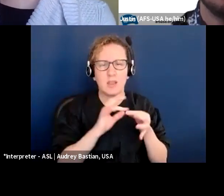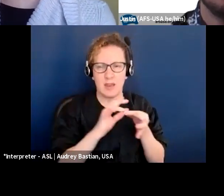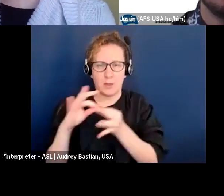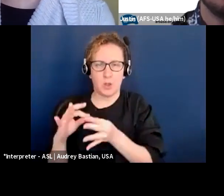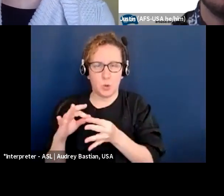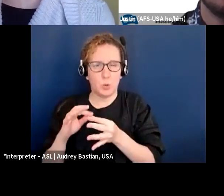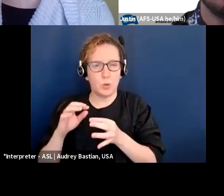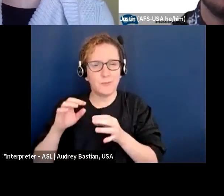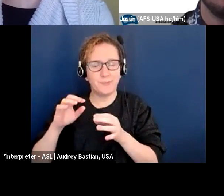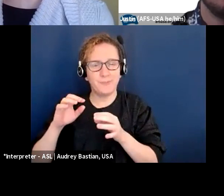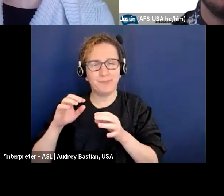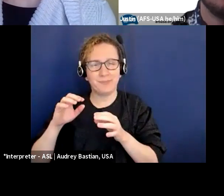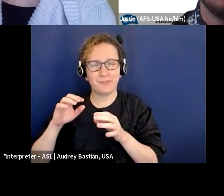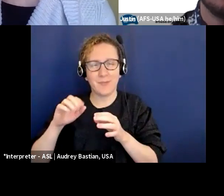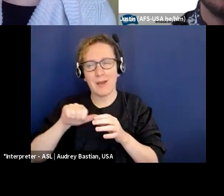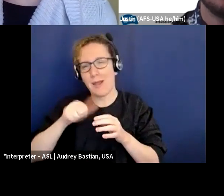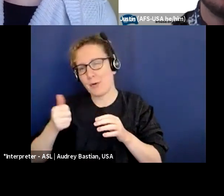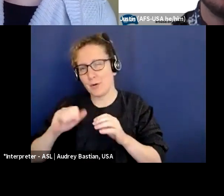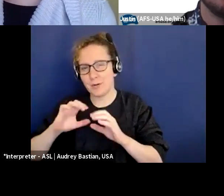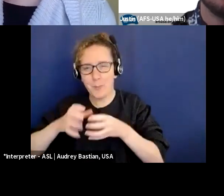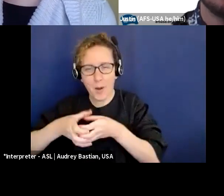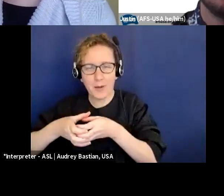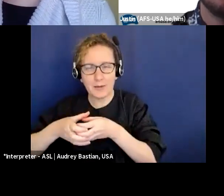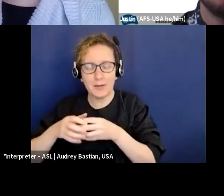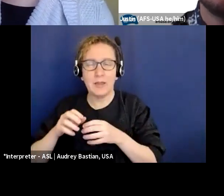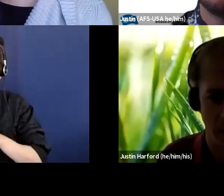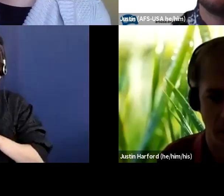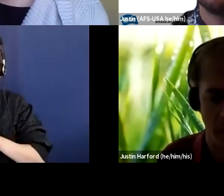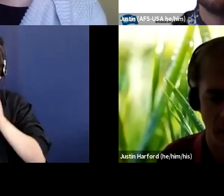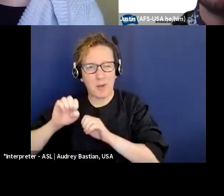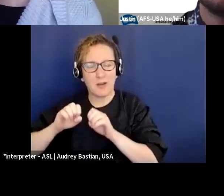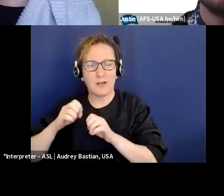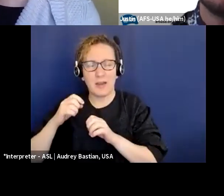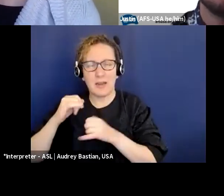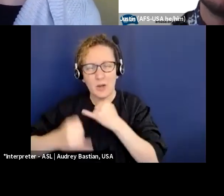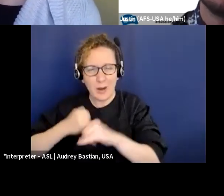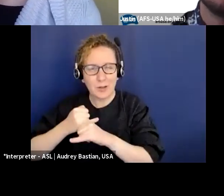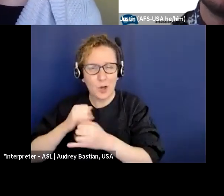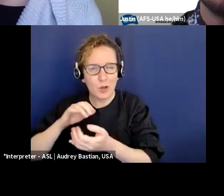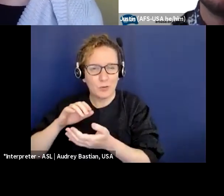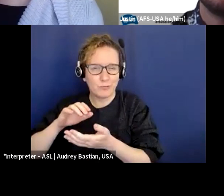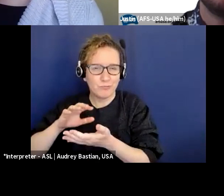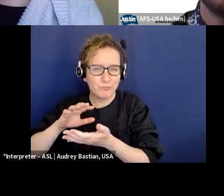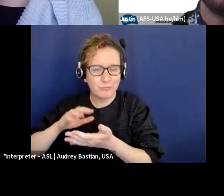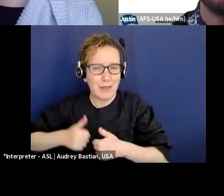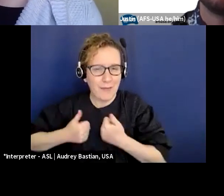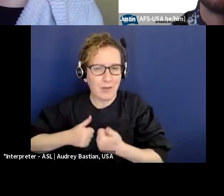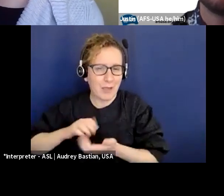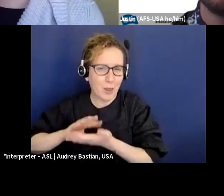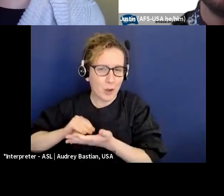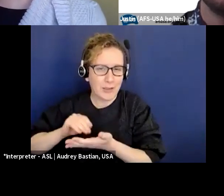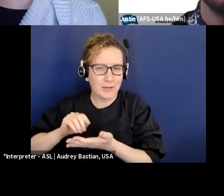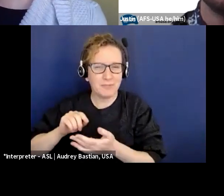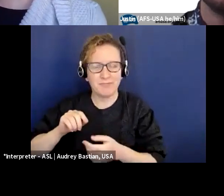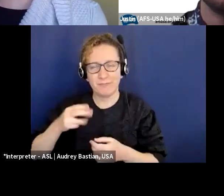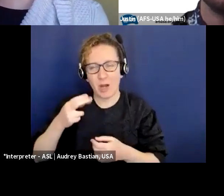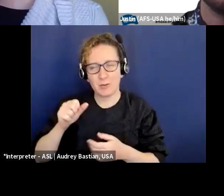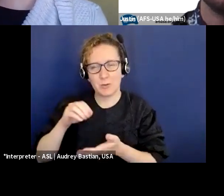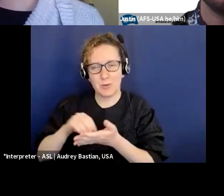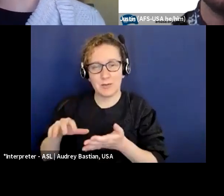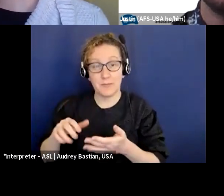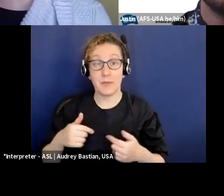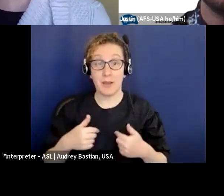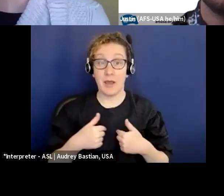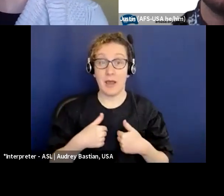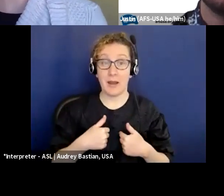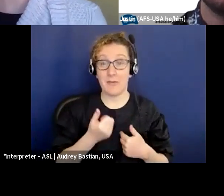for international living for high school students as well. I do have a I have a number of learning